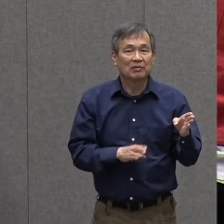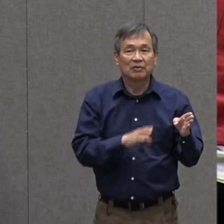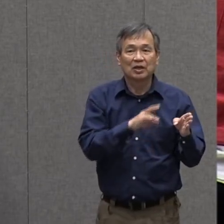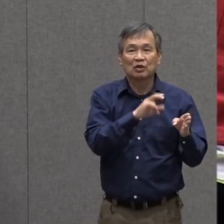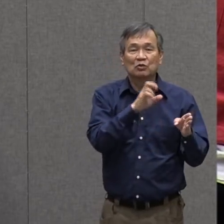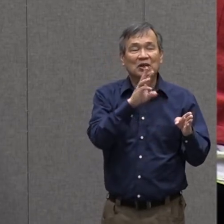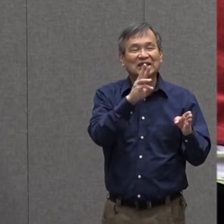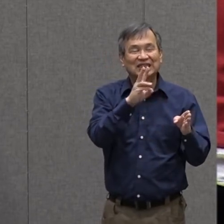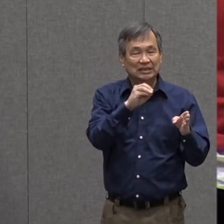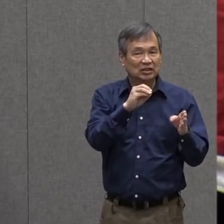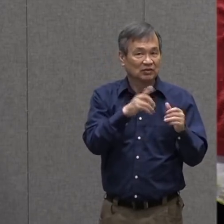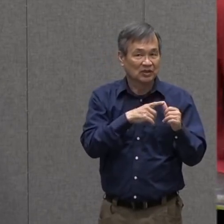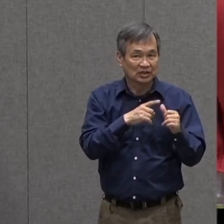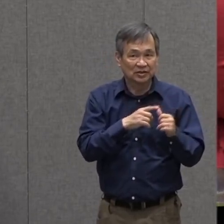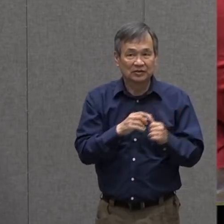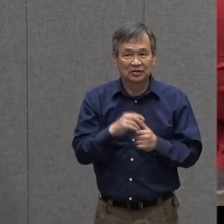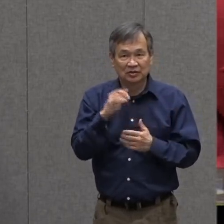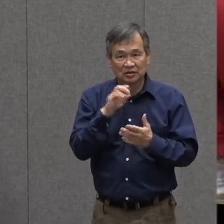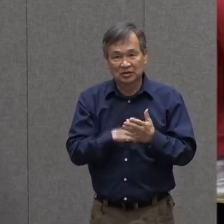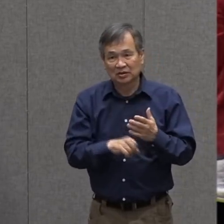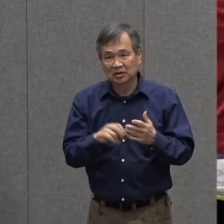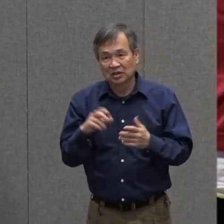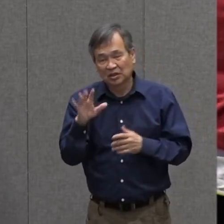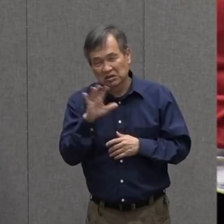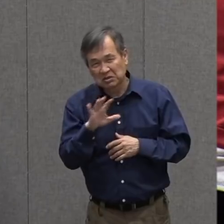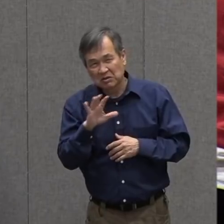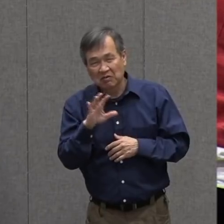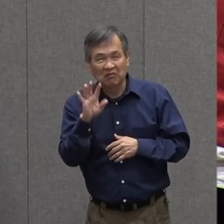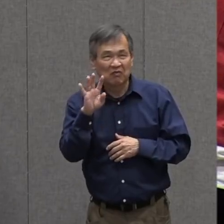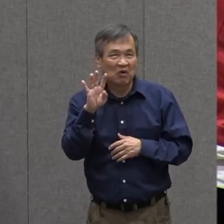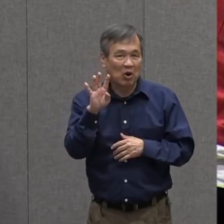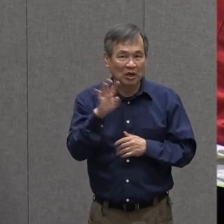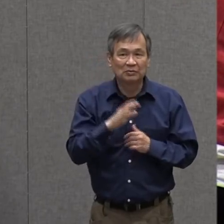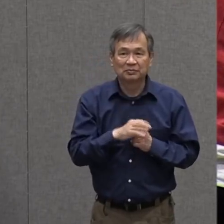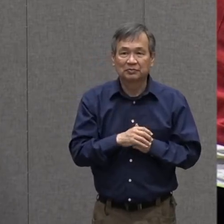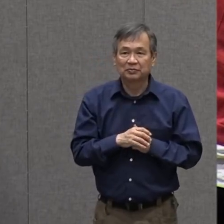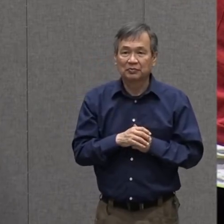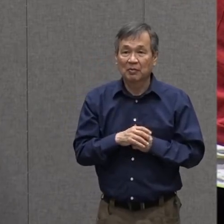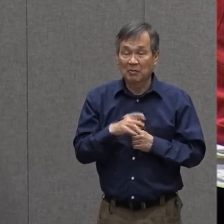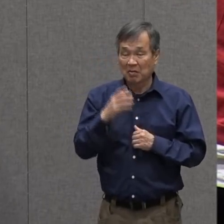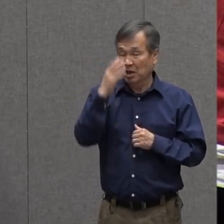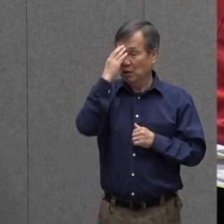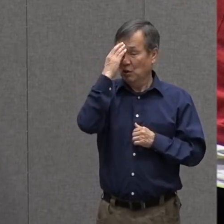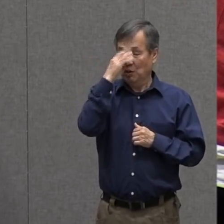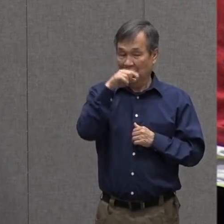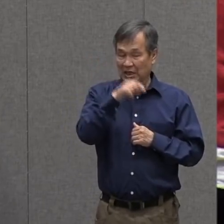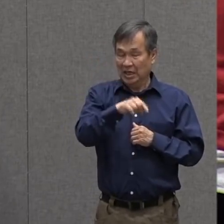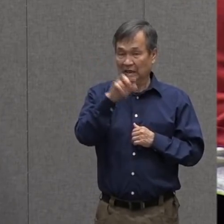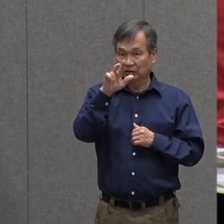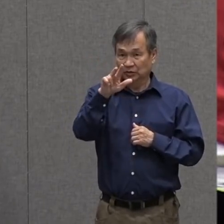So I took away three, excuse me, I took away four. So maybe I knew that was 360.